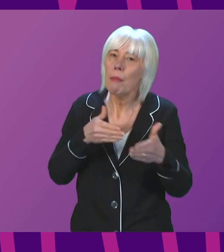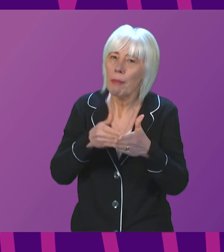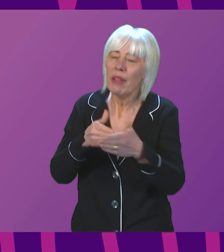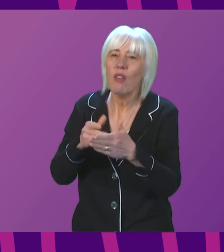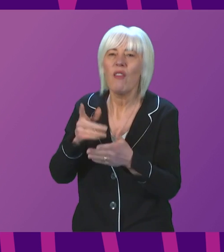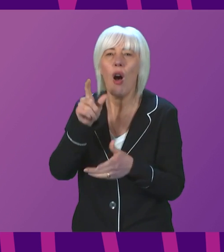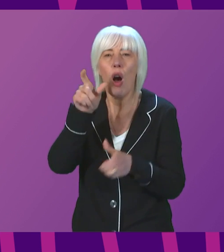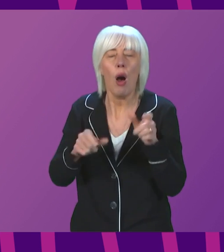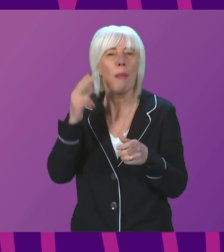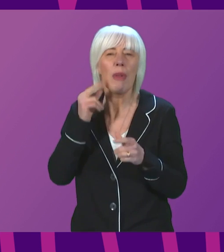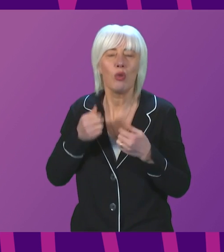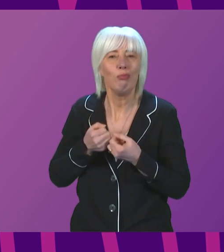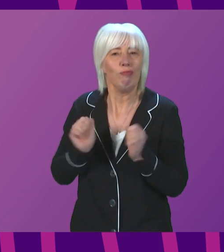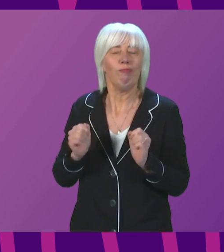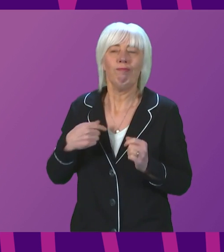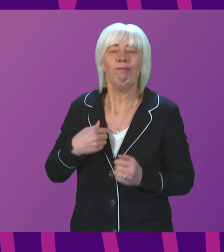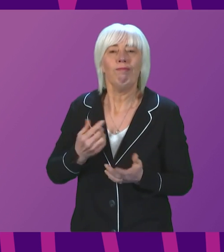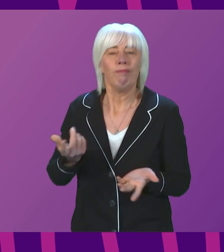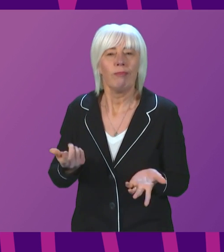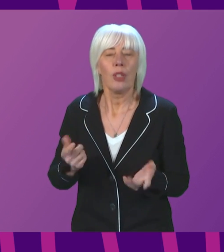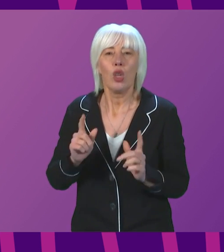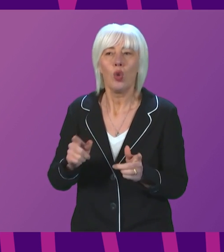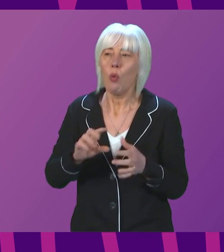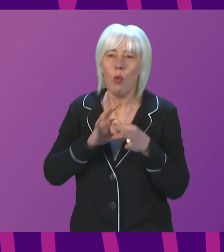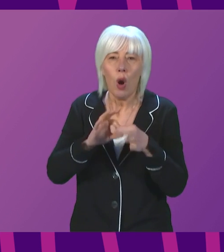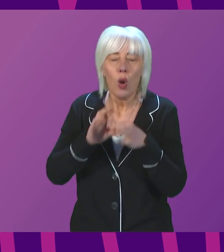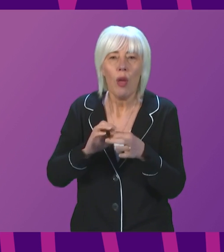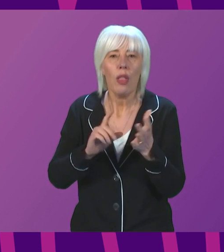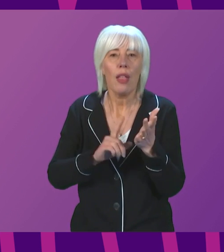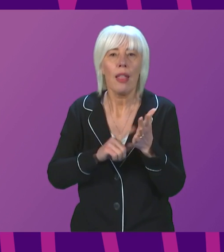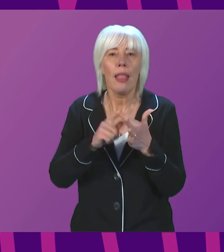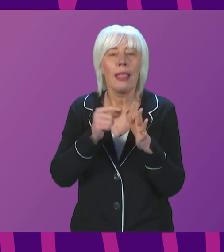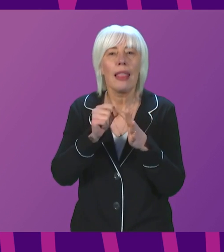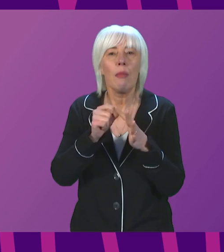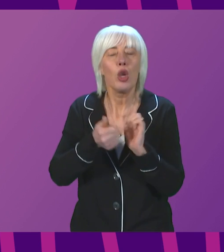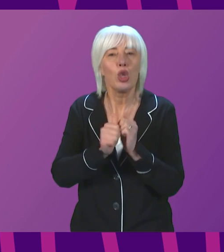Does the First Minister agree that the work of organisations such as Leadership, Equality and Active Participation in Sports Scotland—LEAP Sports—and campaigns such as Stonewall’s